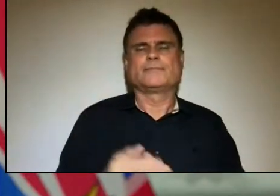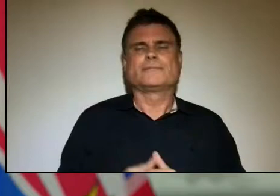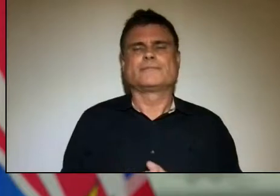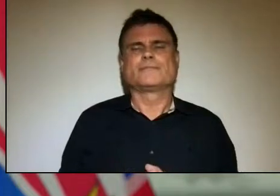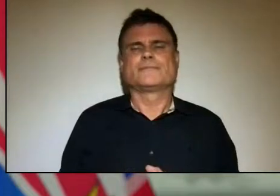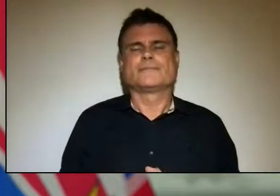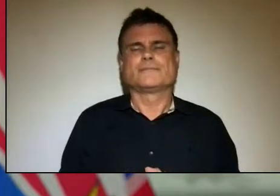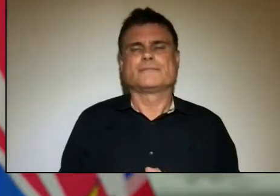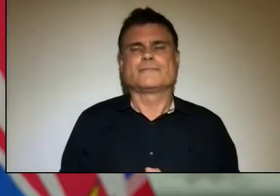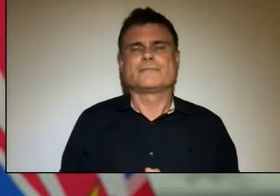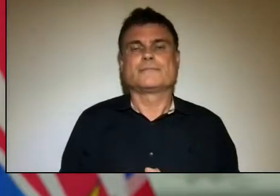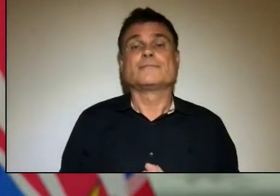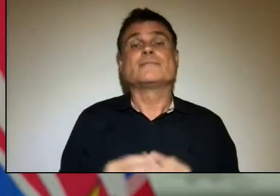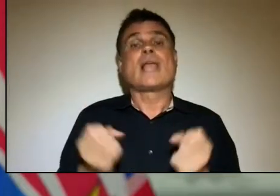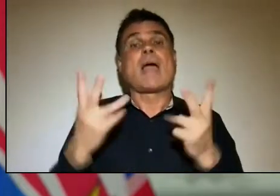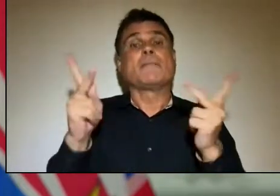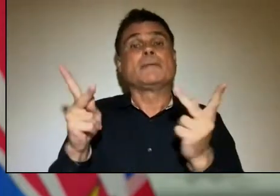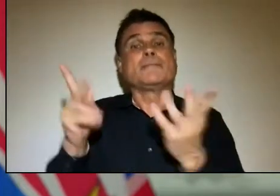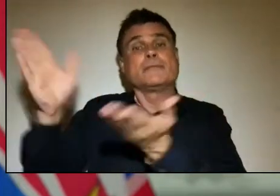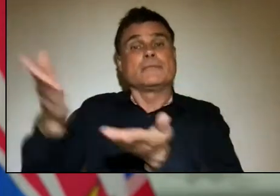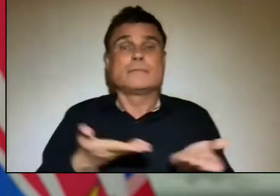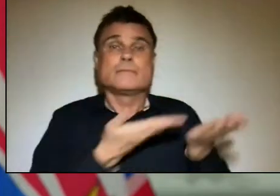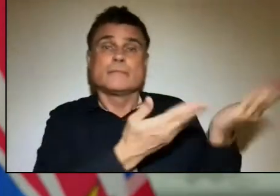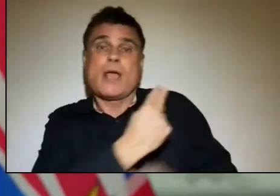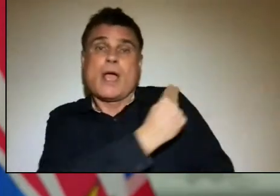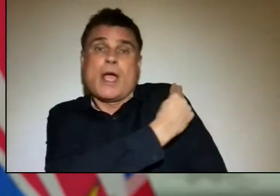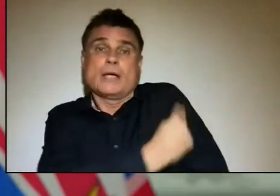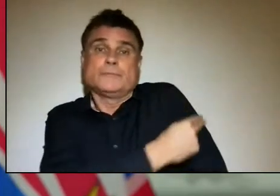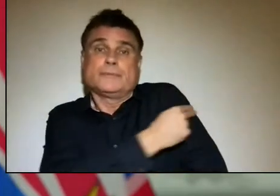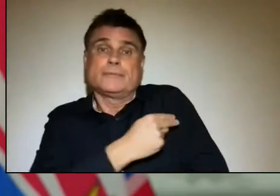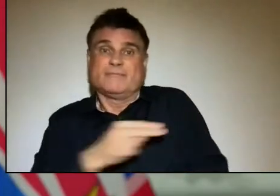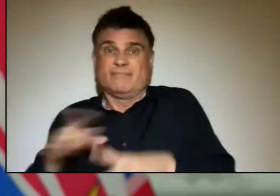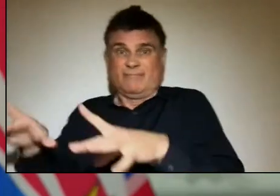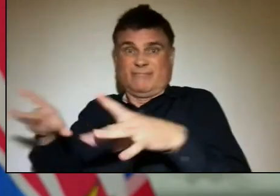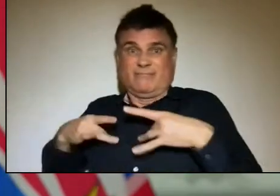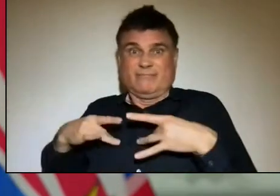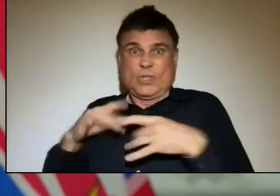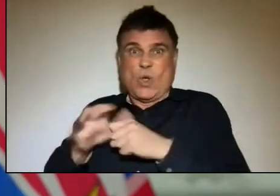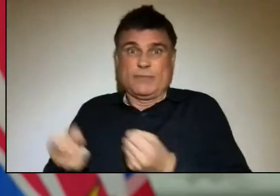course, that we have been watching carefully is our